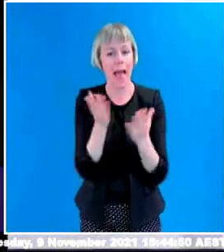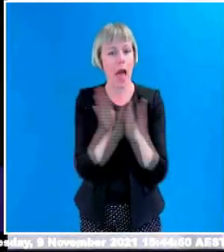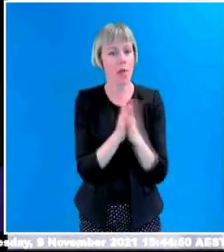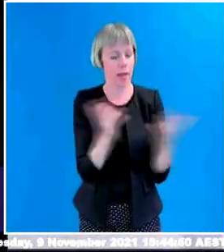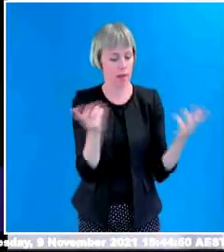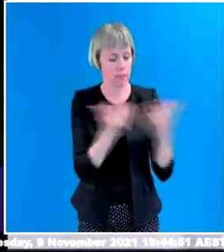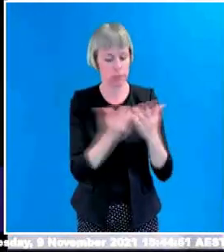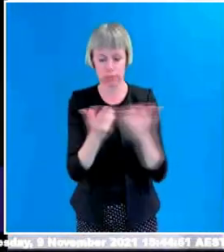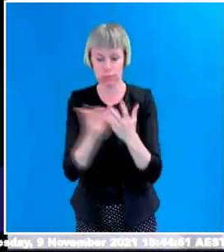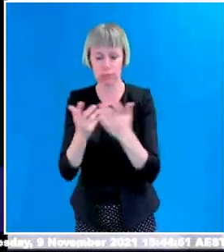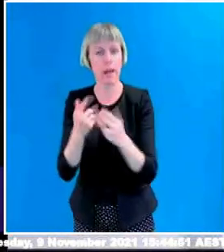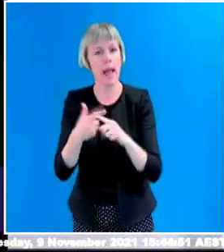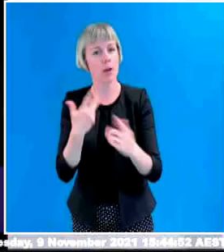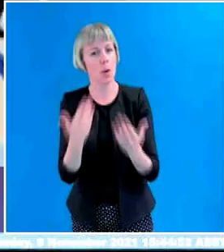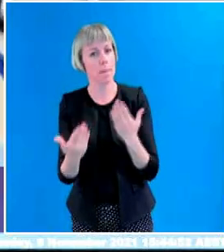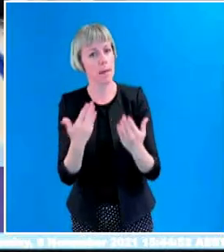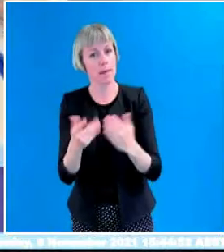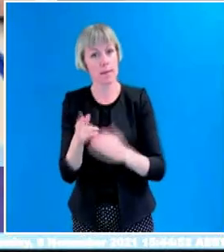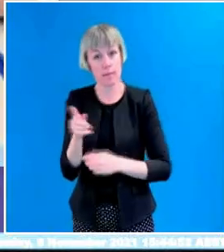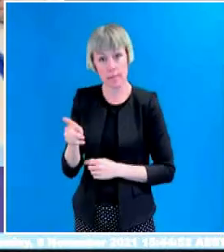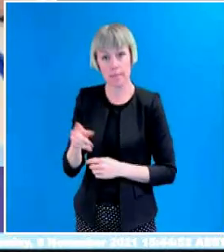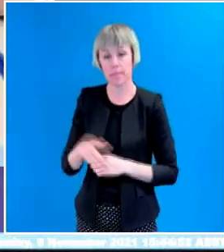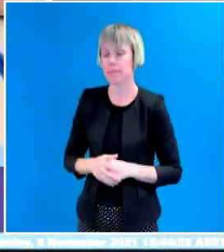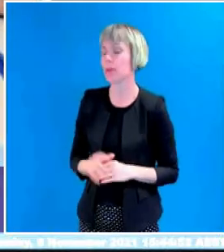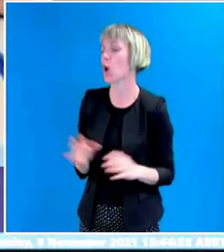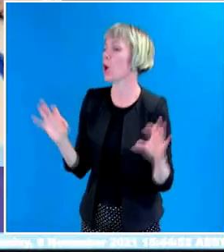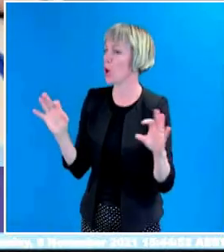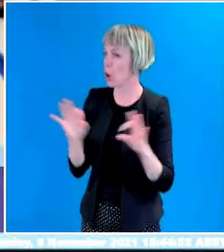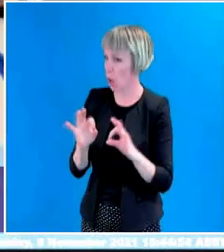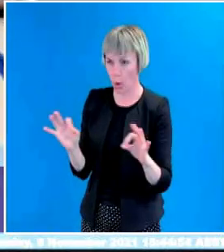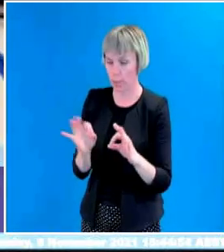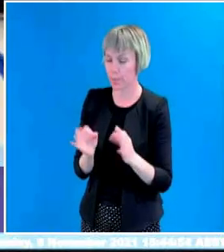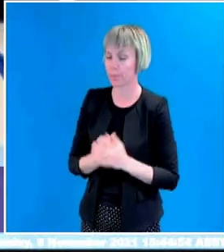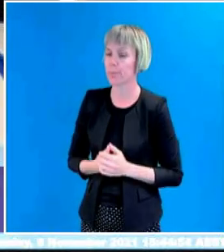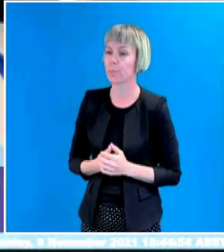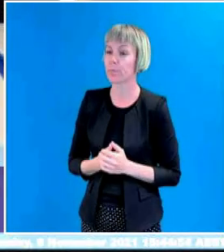When the legislation was initially passed, we provided training to all